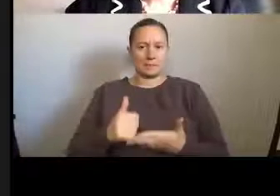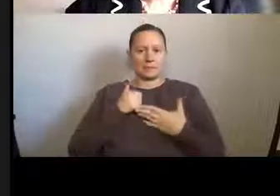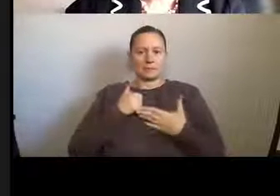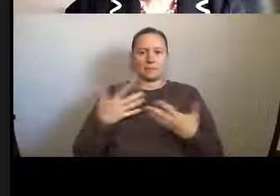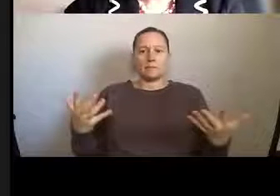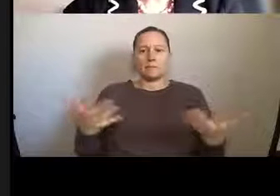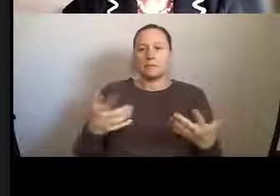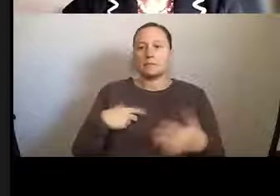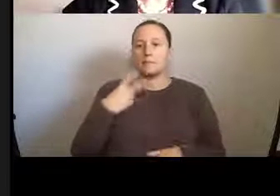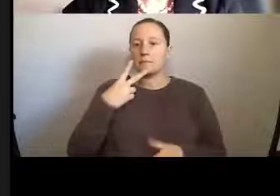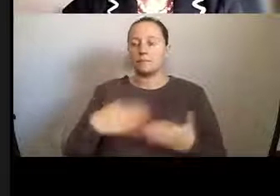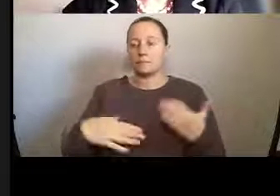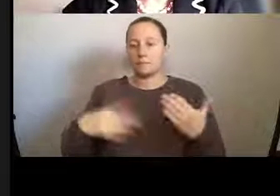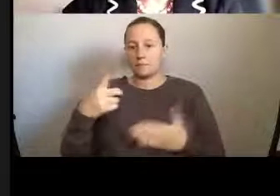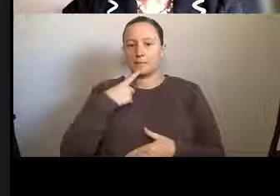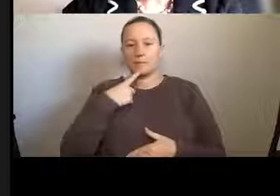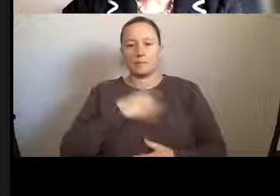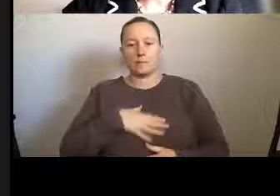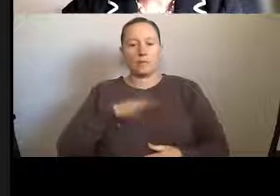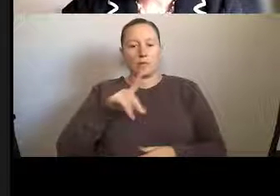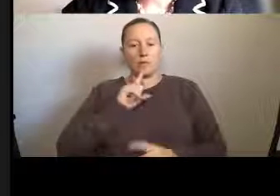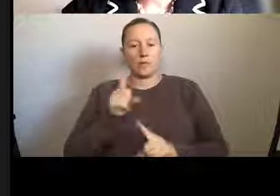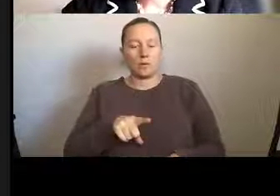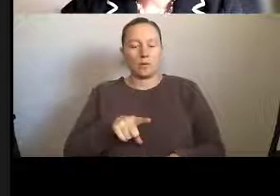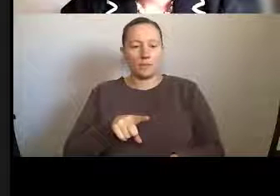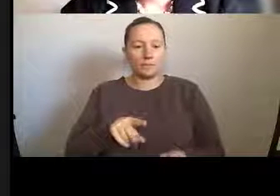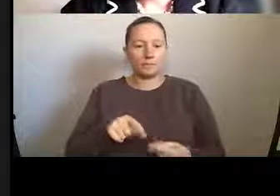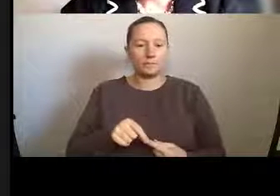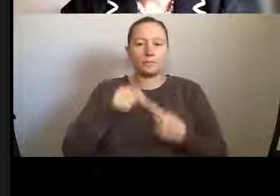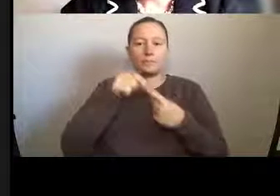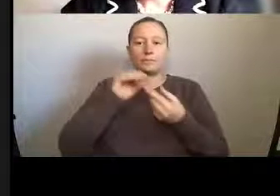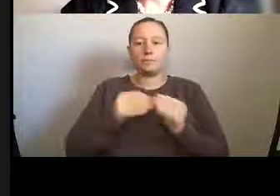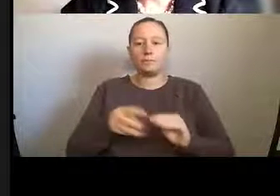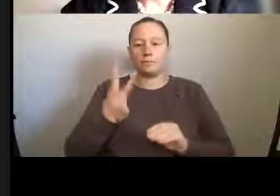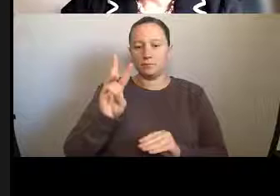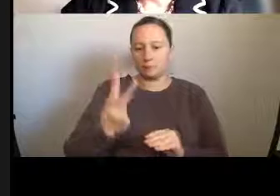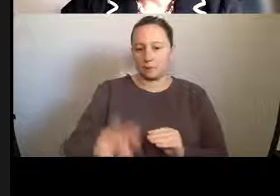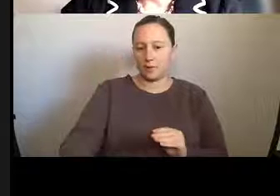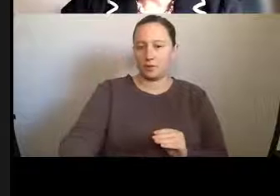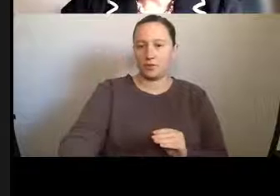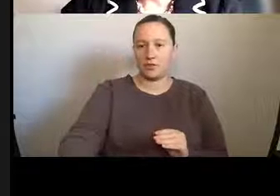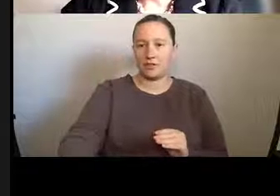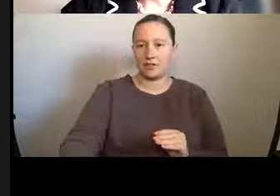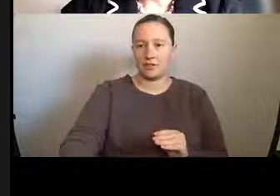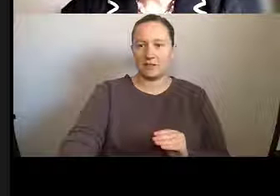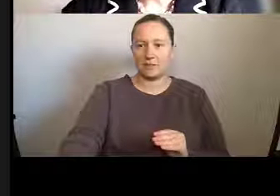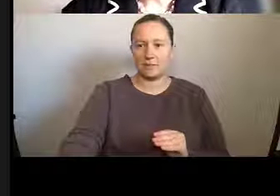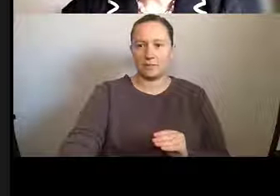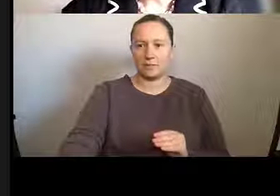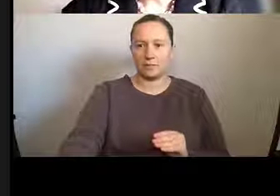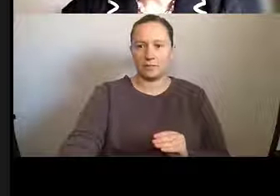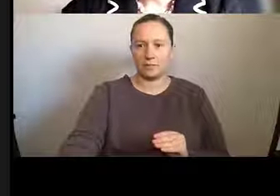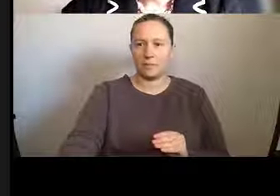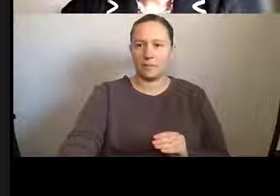I have another question about exemption six. It says "in customer exemption studies."